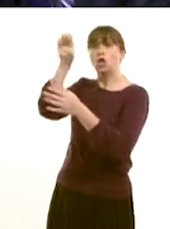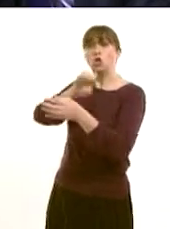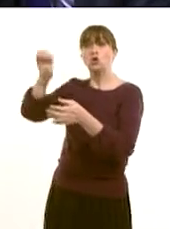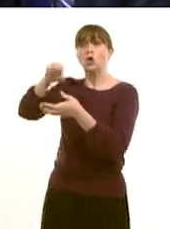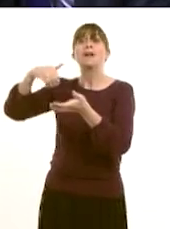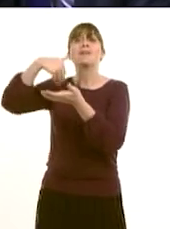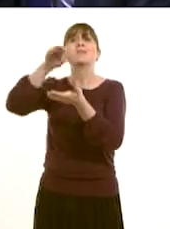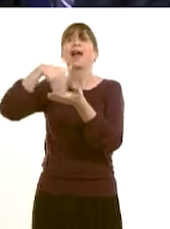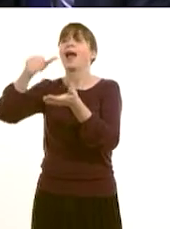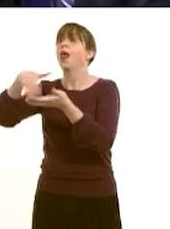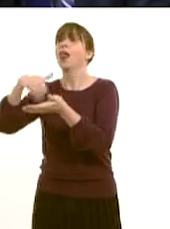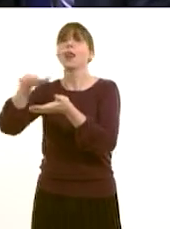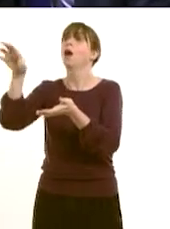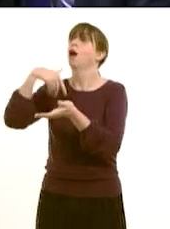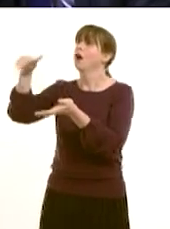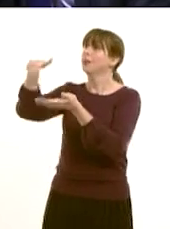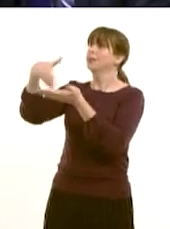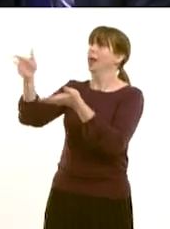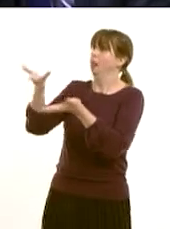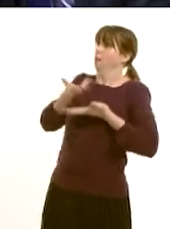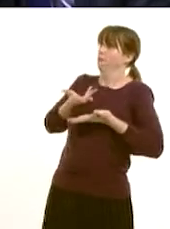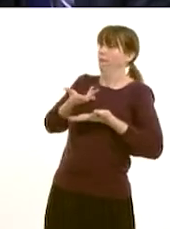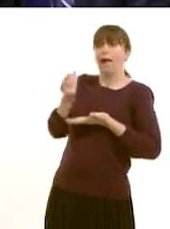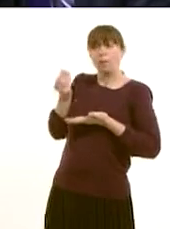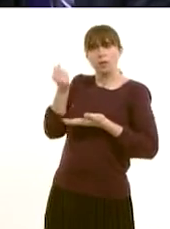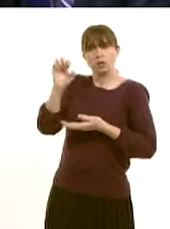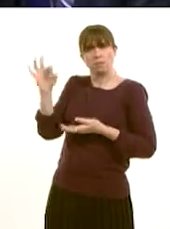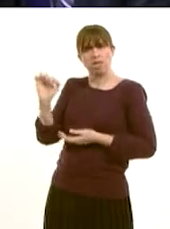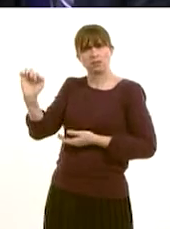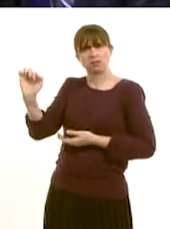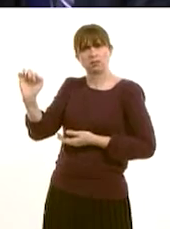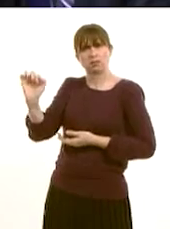We are far more reliant on our export market in the EU than the other way around.